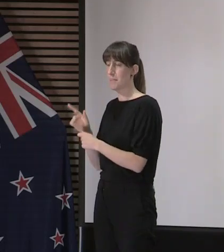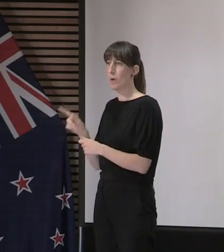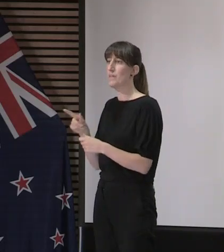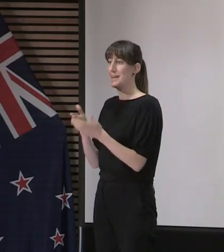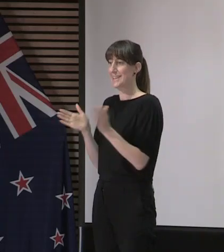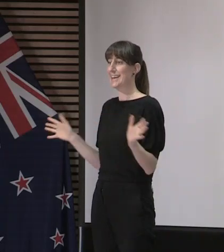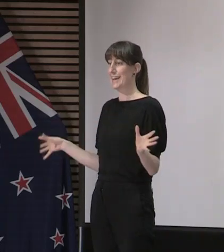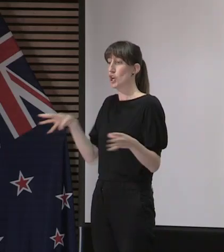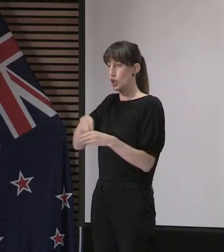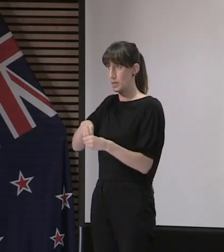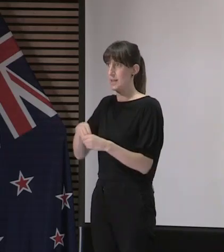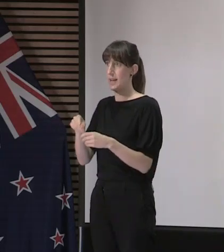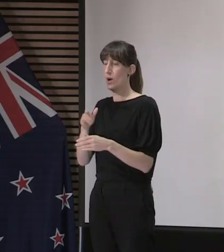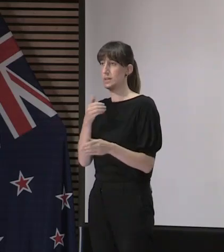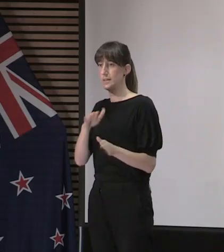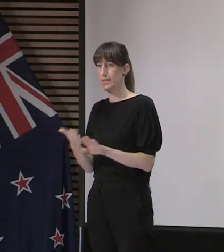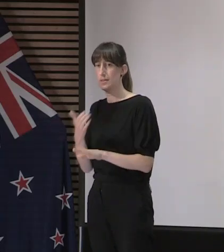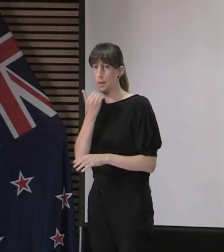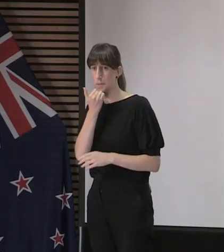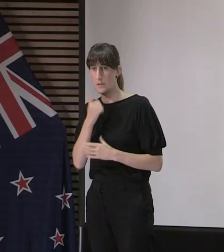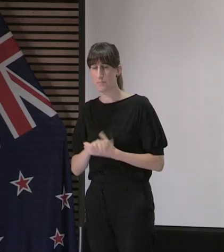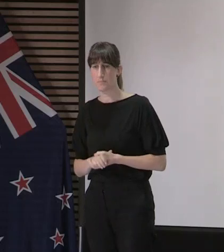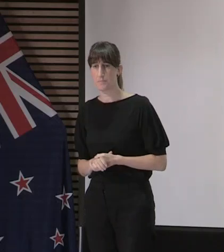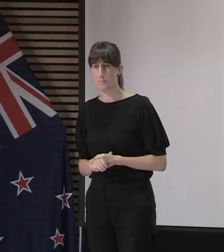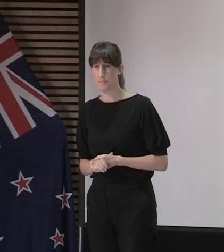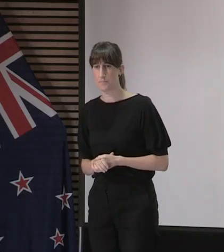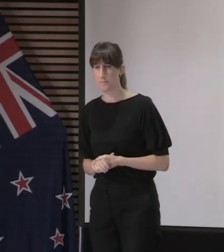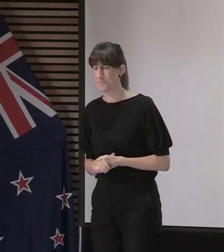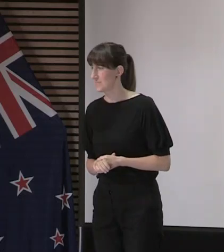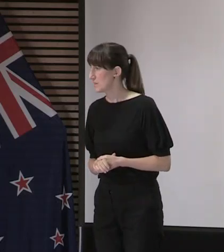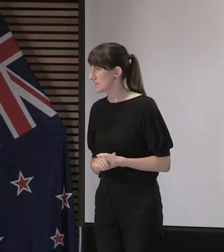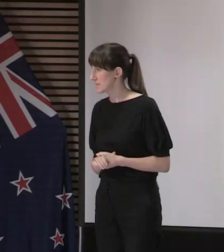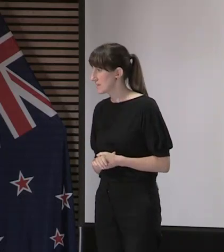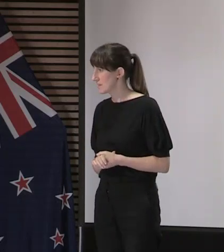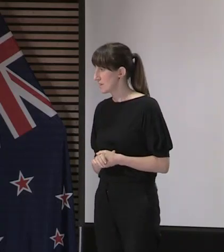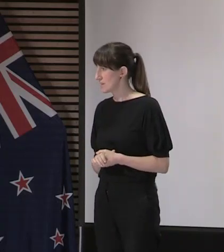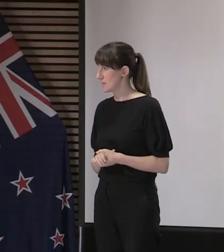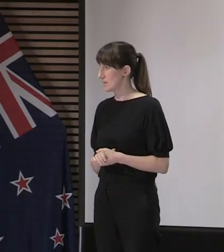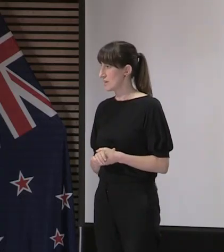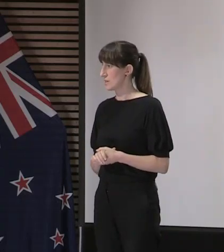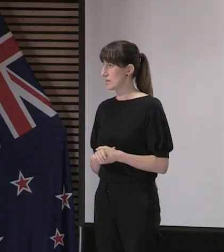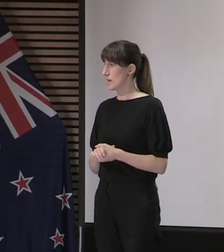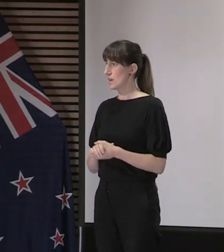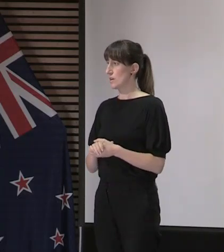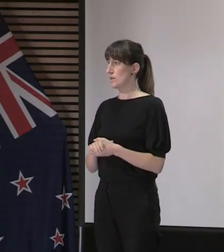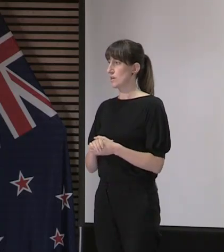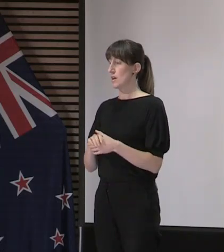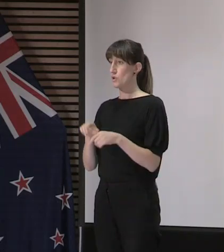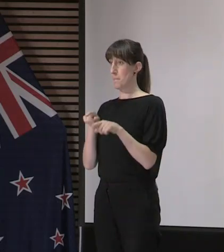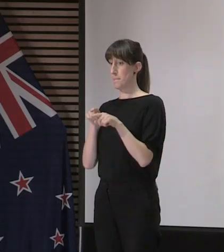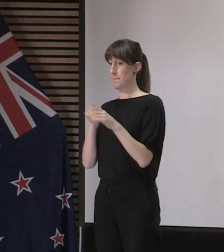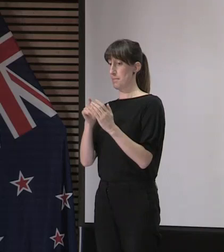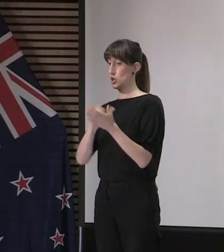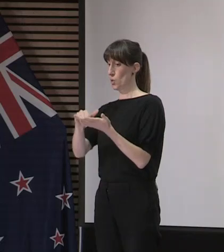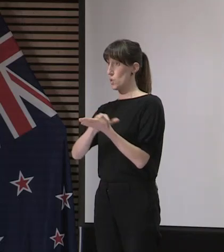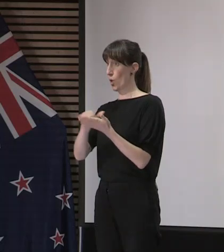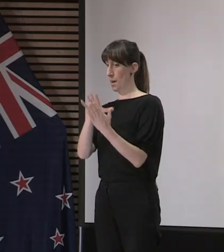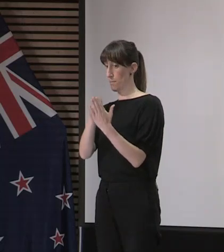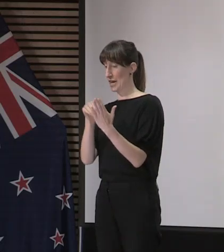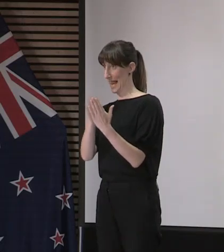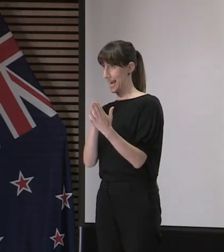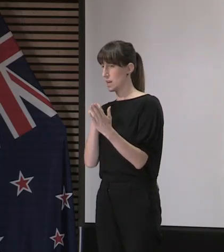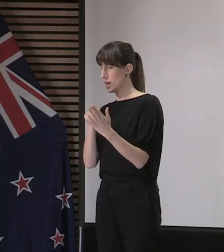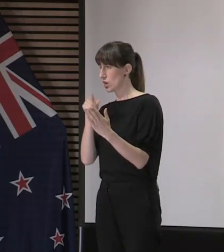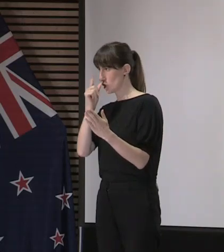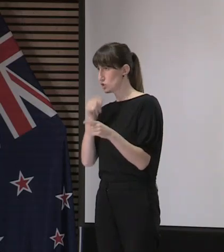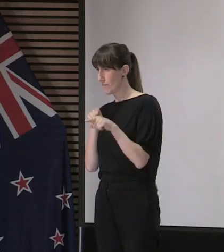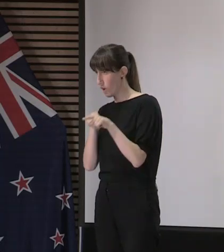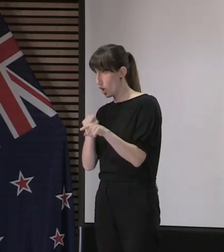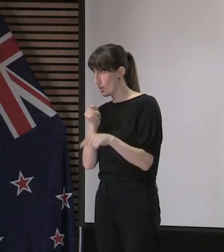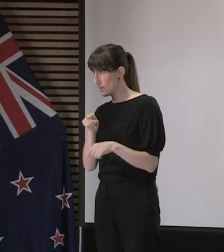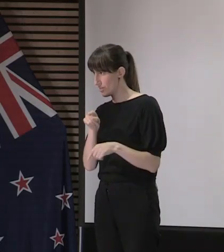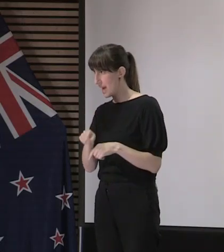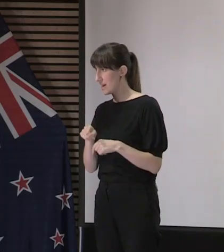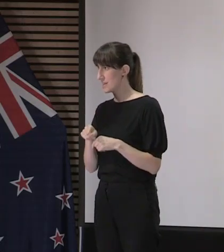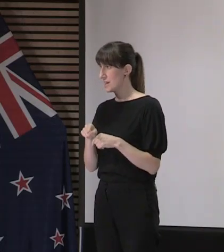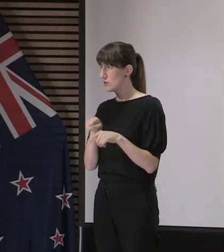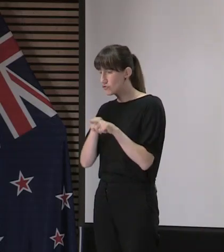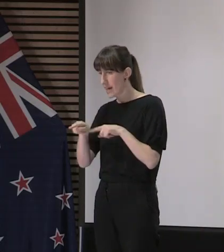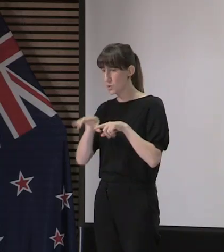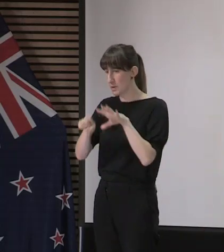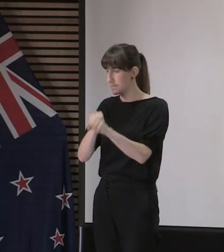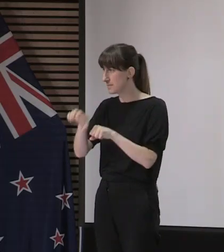cases even where the case